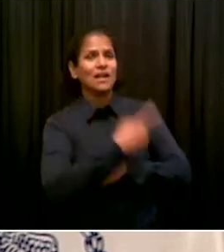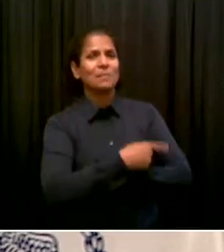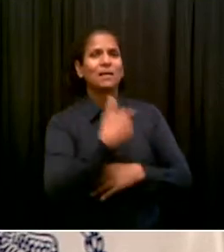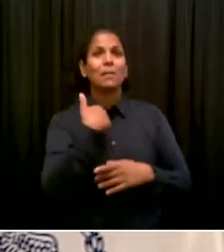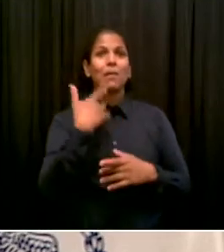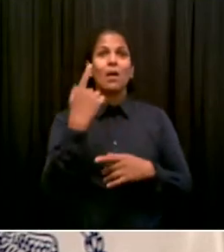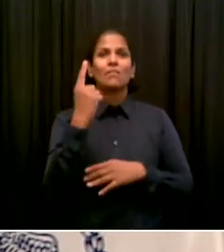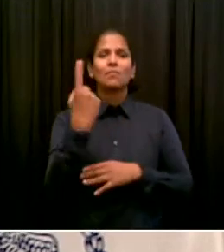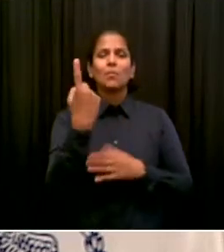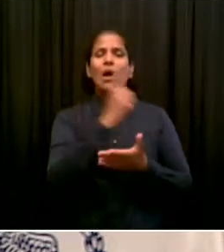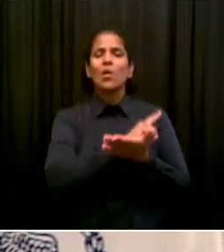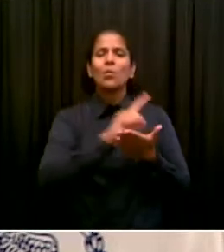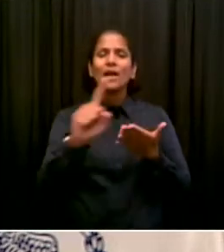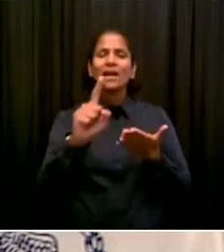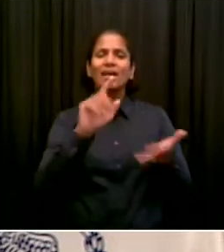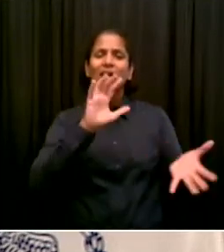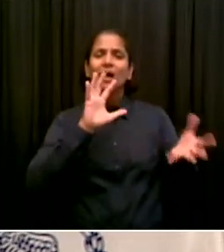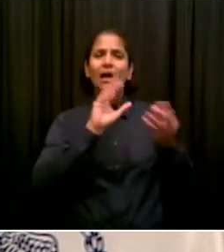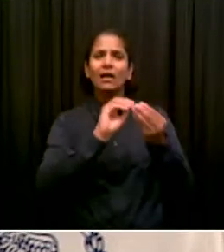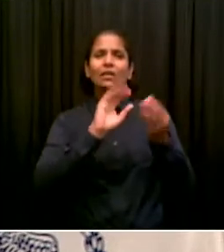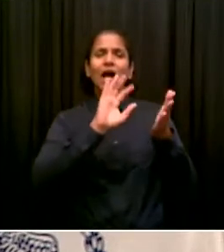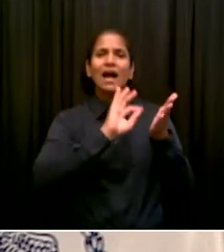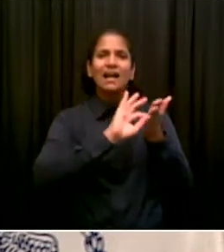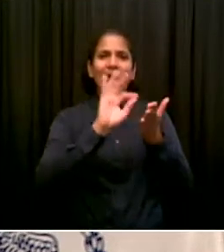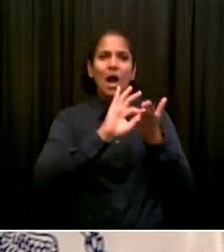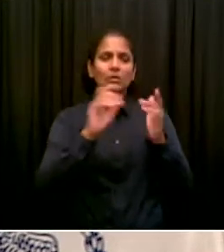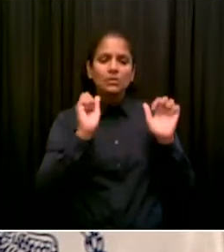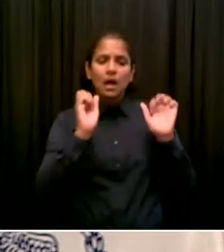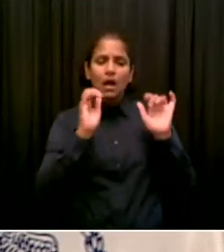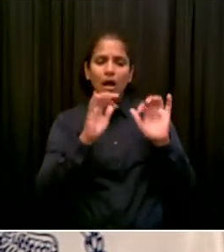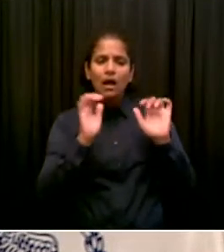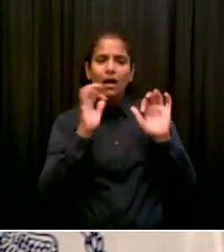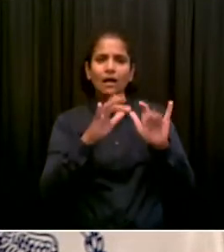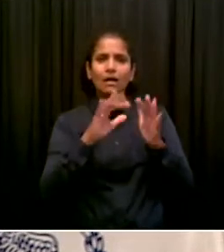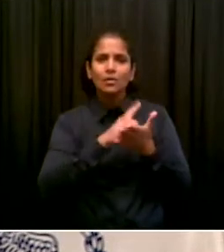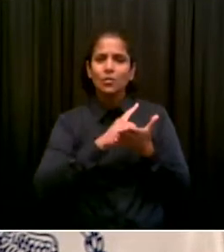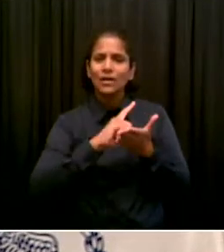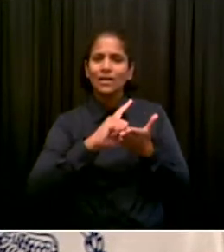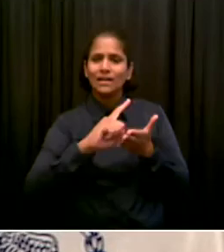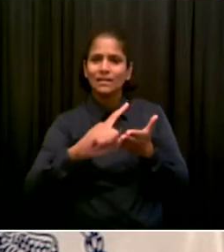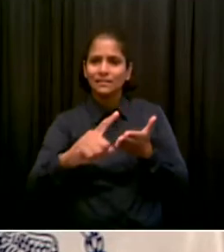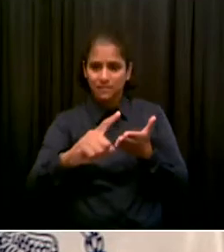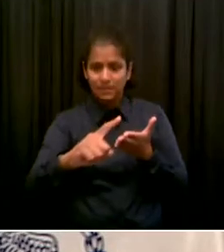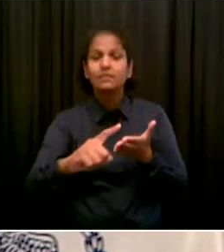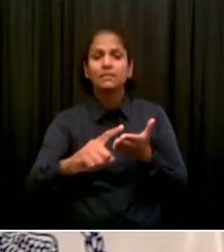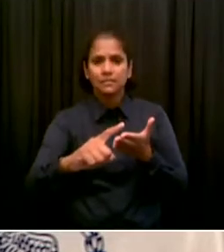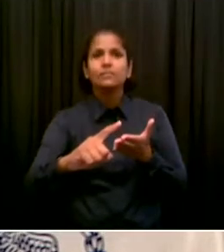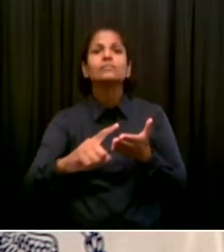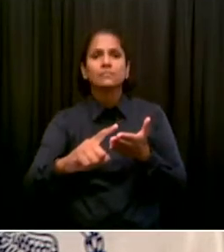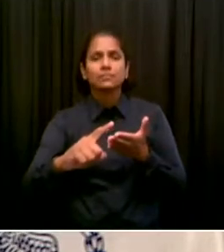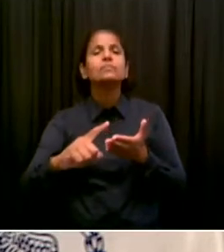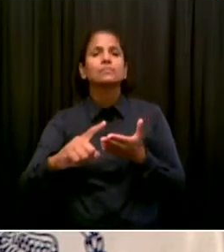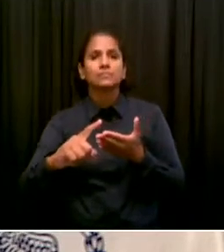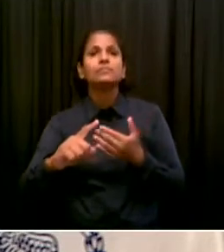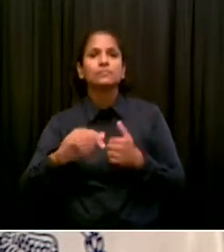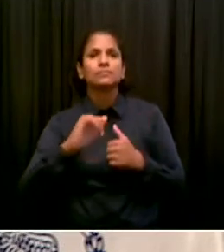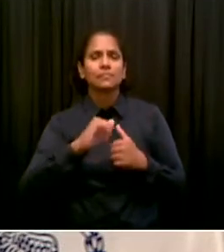AND WE KNOW HISTORICALLY THAT